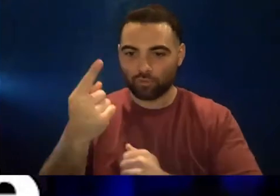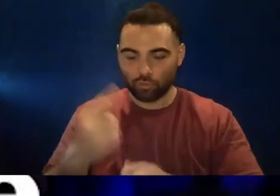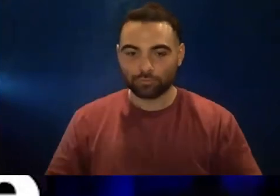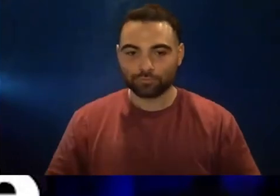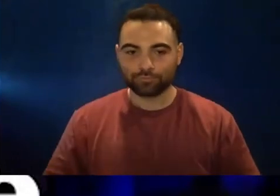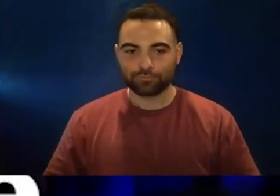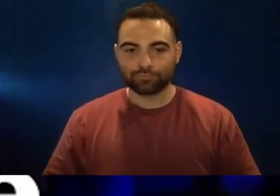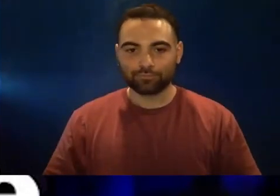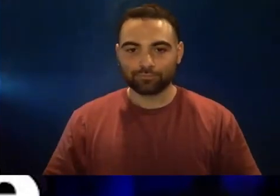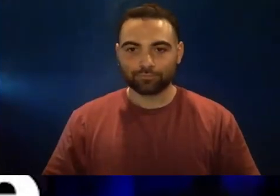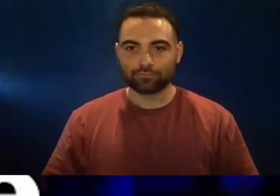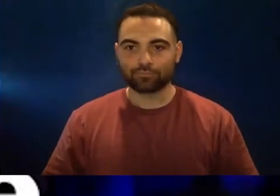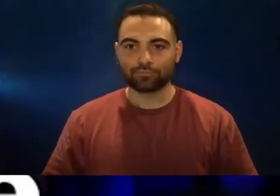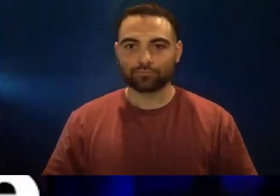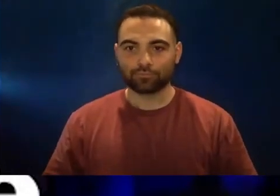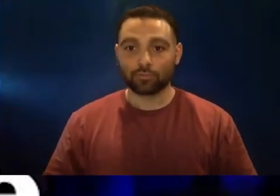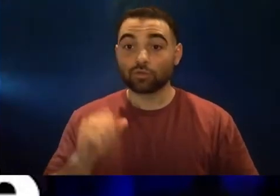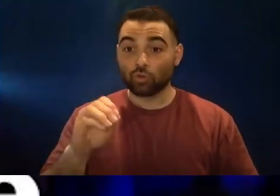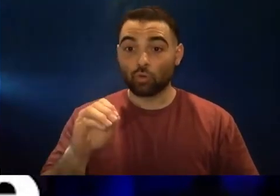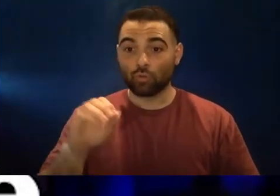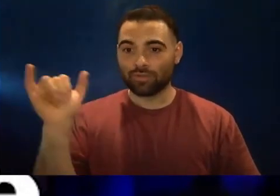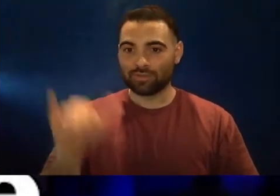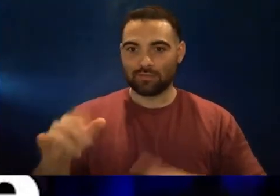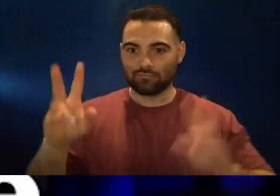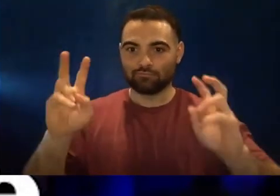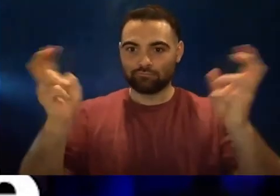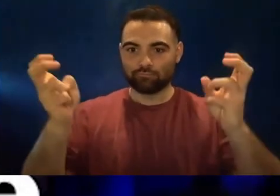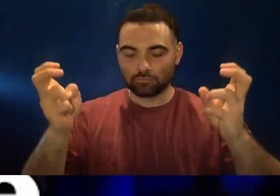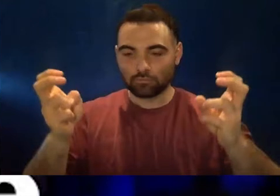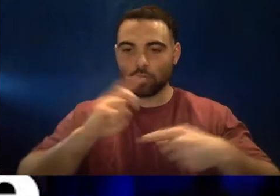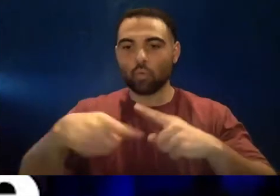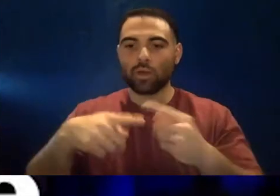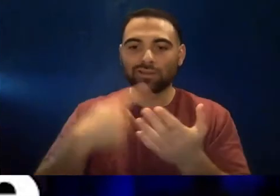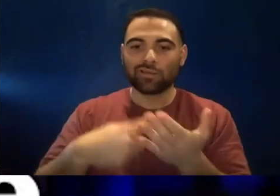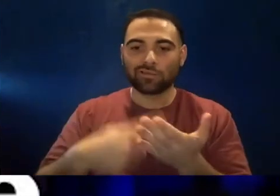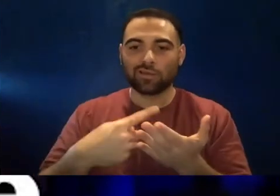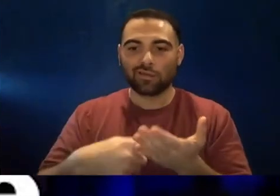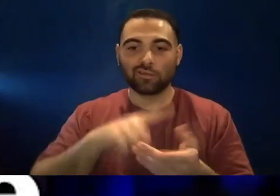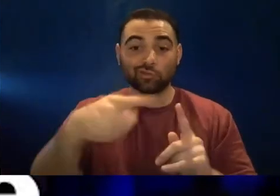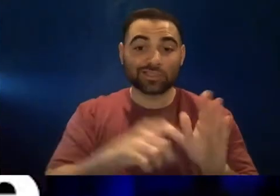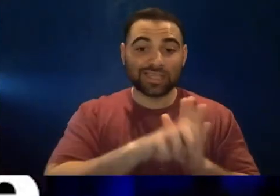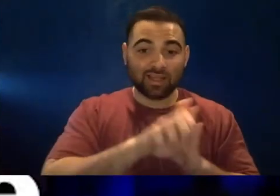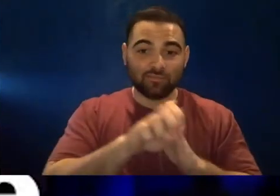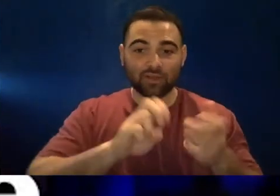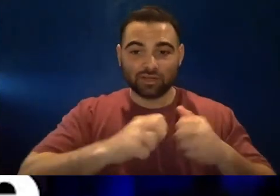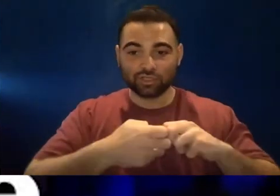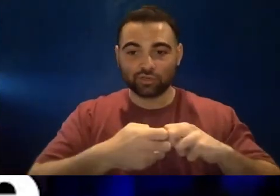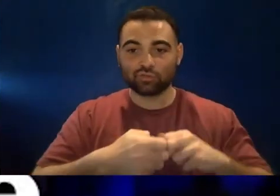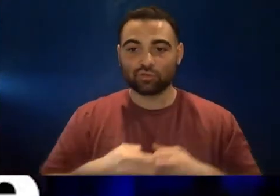So that notion that elevators are for everybody when discussing just the elevator issue itself is